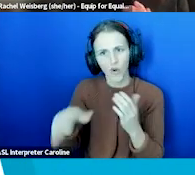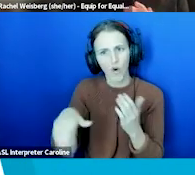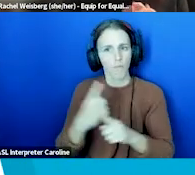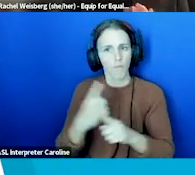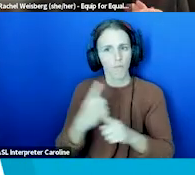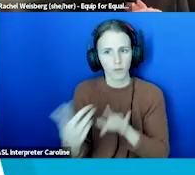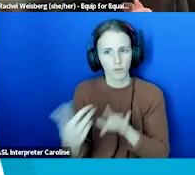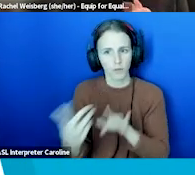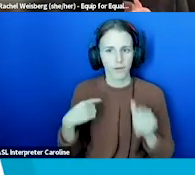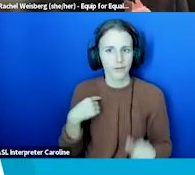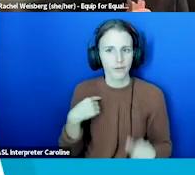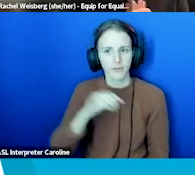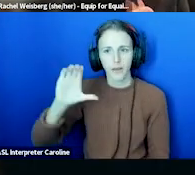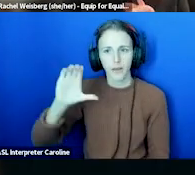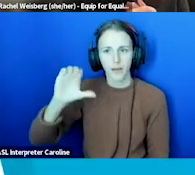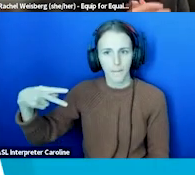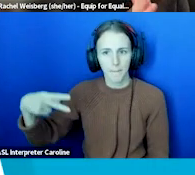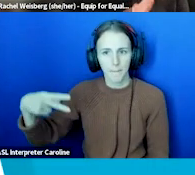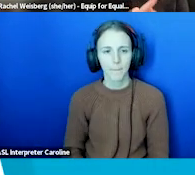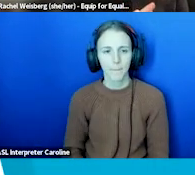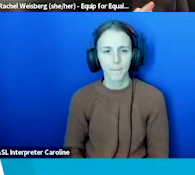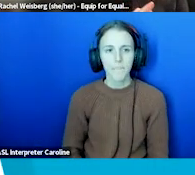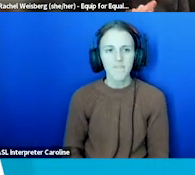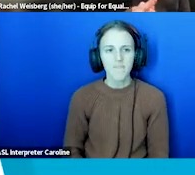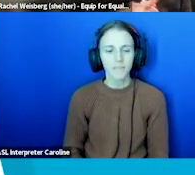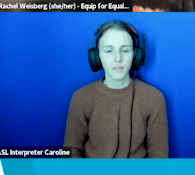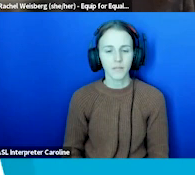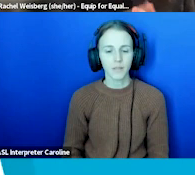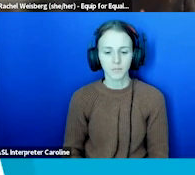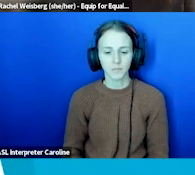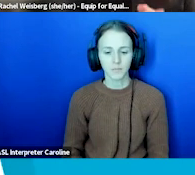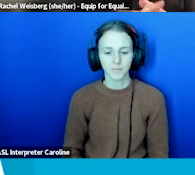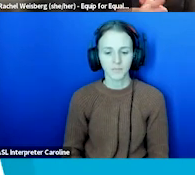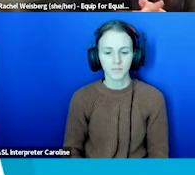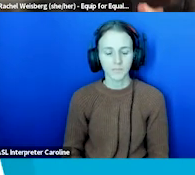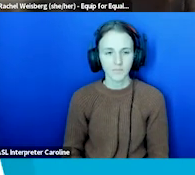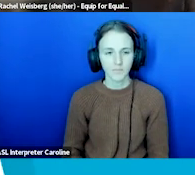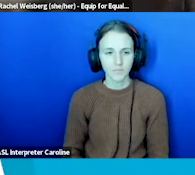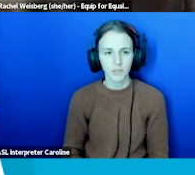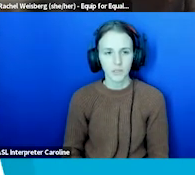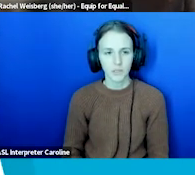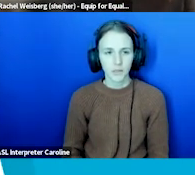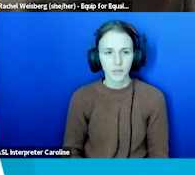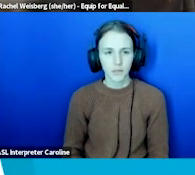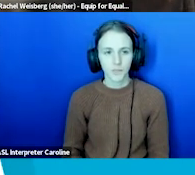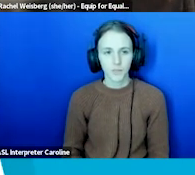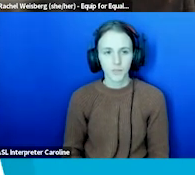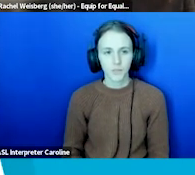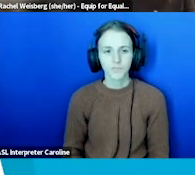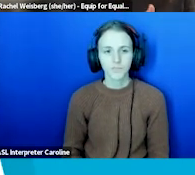WE CAN INVOLVED. IF YOU ARE EXPERIENCING THAT, OR ANYONE YOU WORK WITH, IT IS ALL APPROPRIATE TIMES